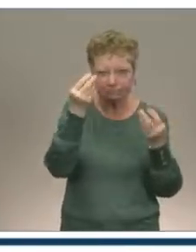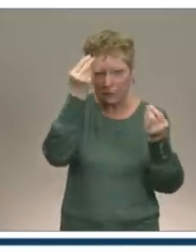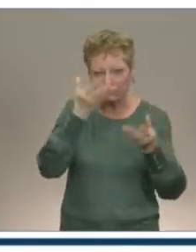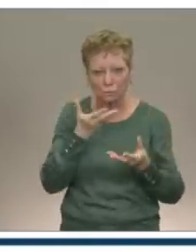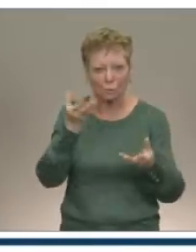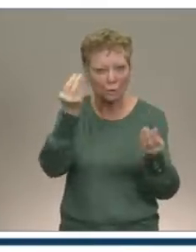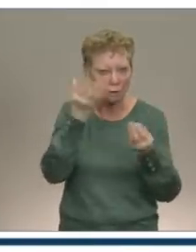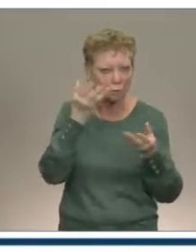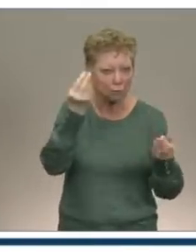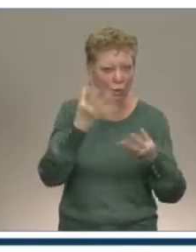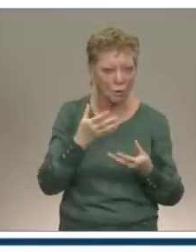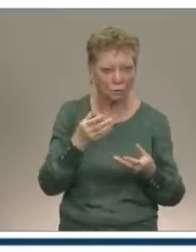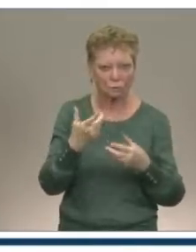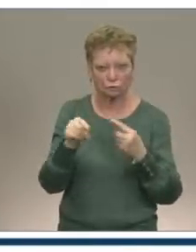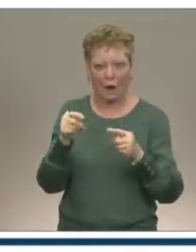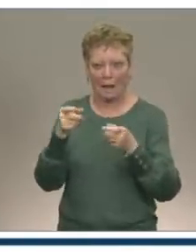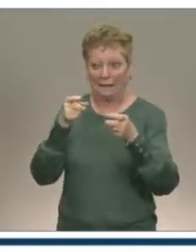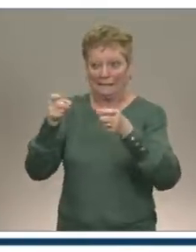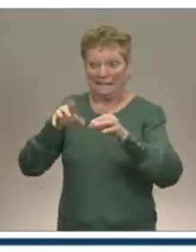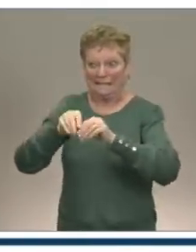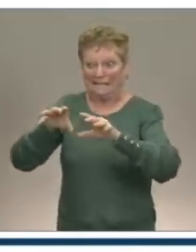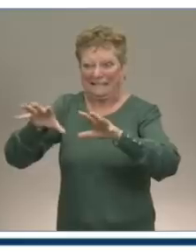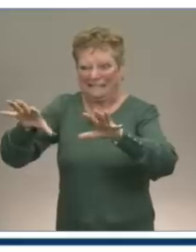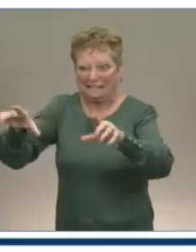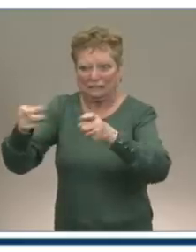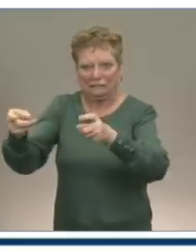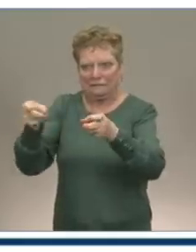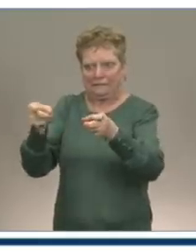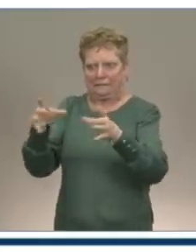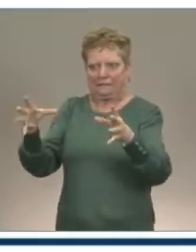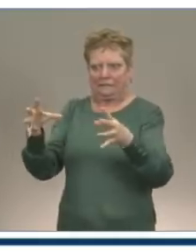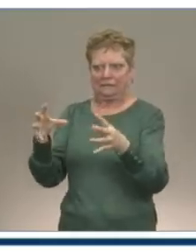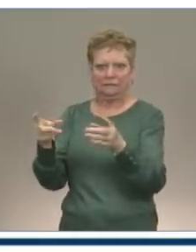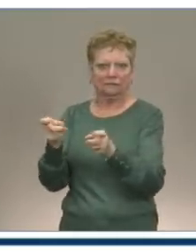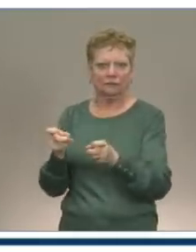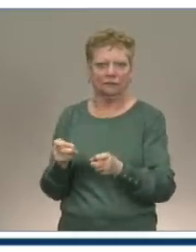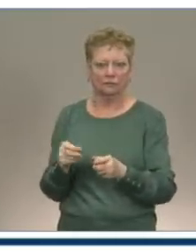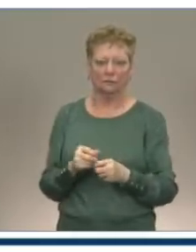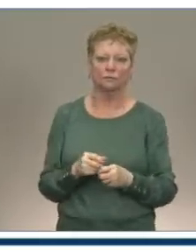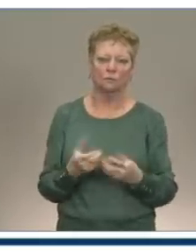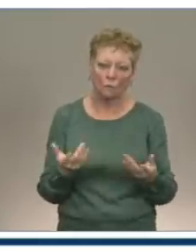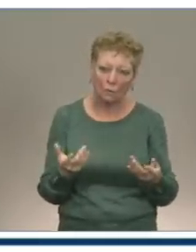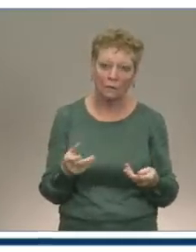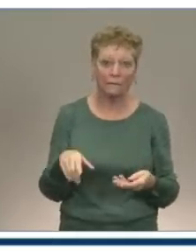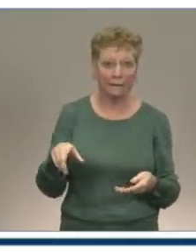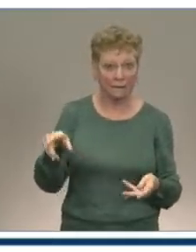we're able to contain it but it's probably just as good as time as any to remind